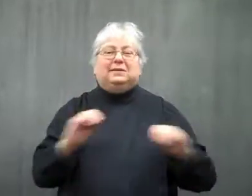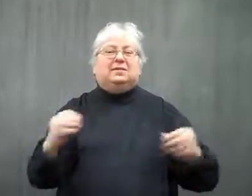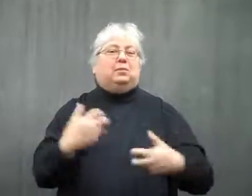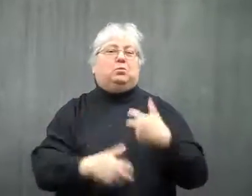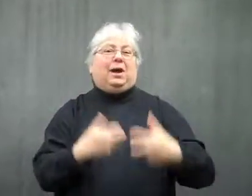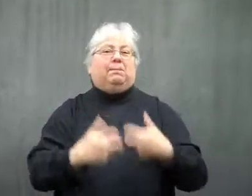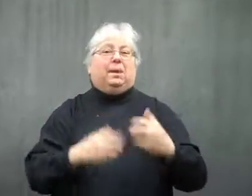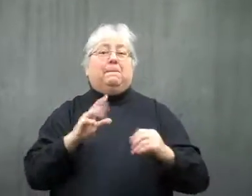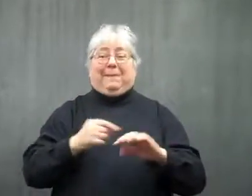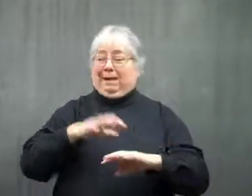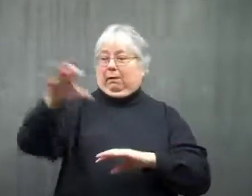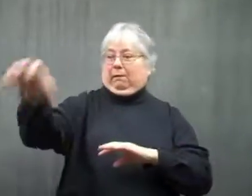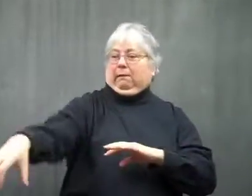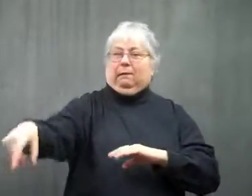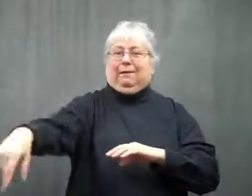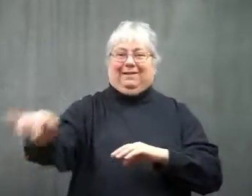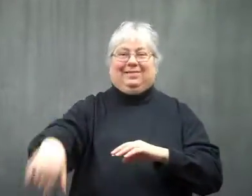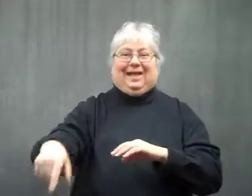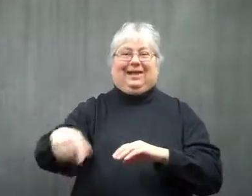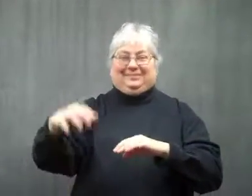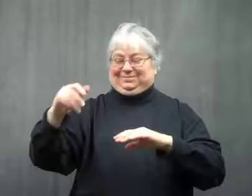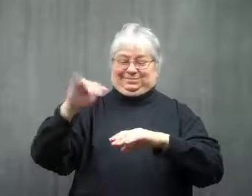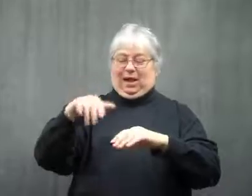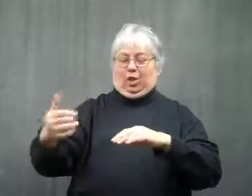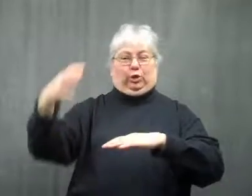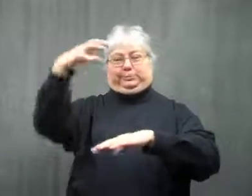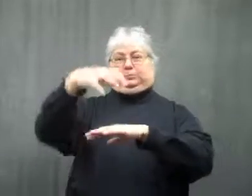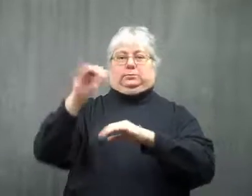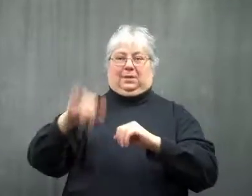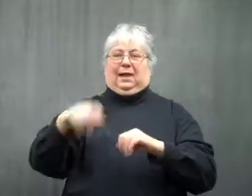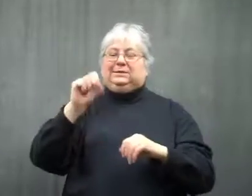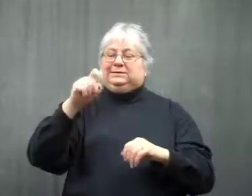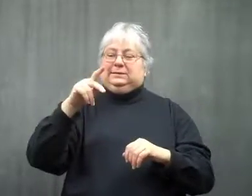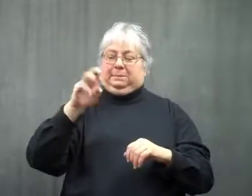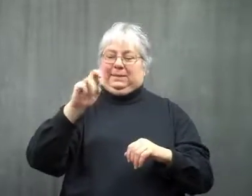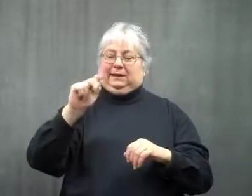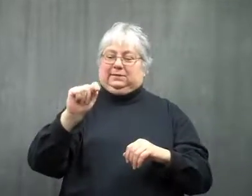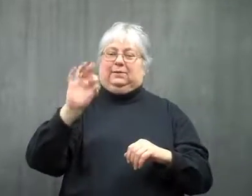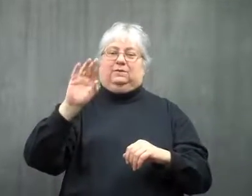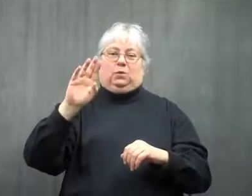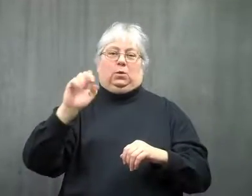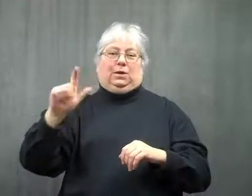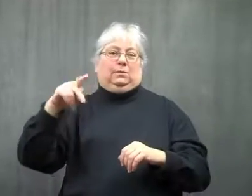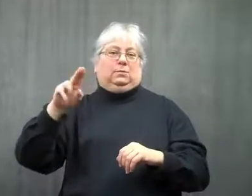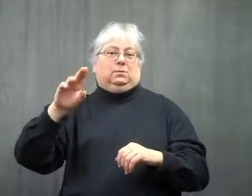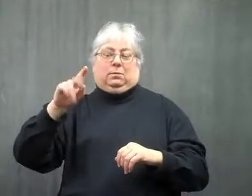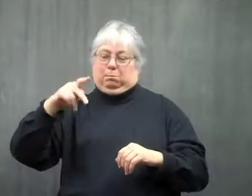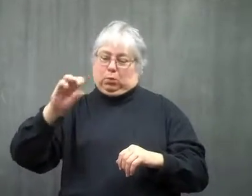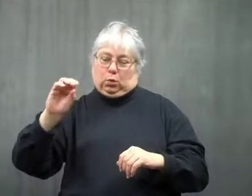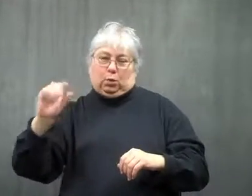It didn't have a problem except with the spent fuel pool.